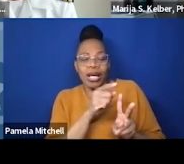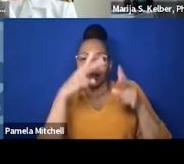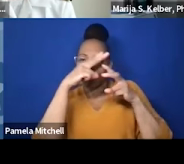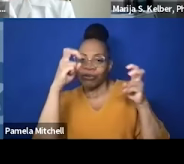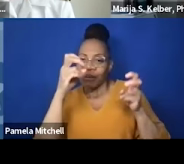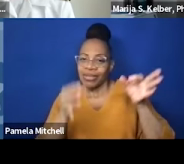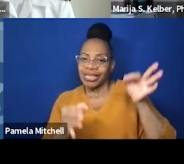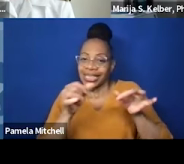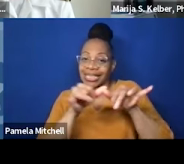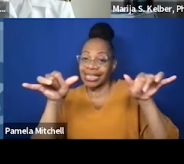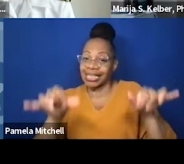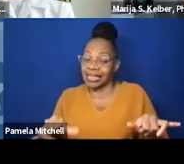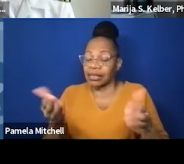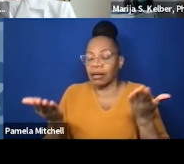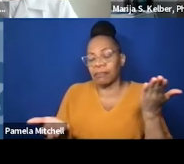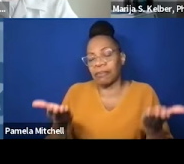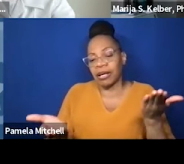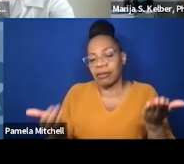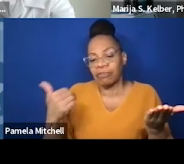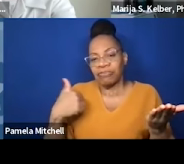They might have some stress